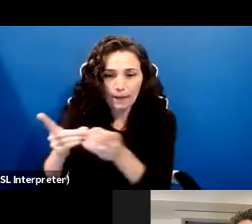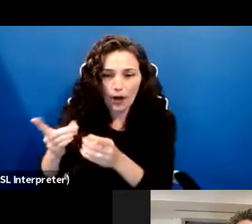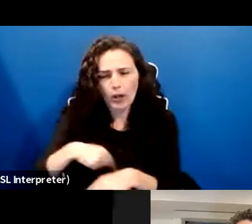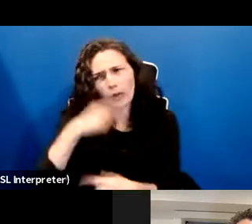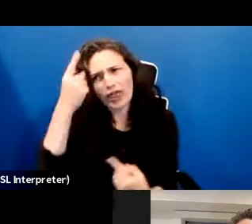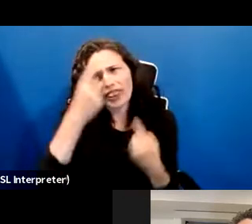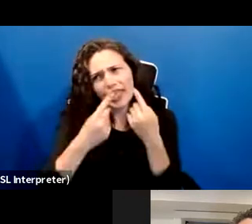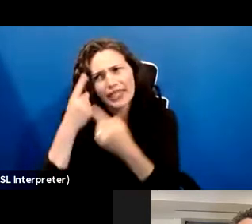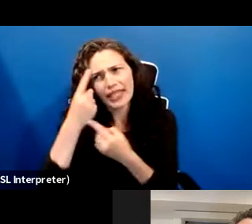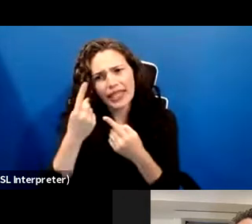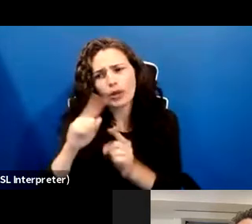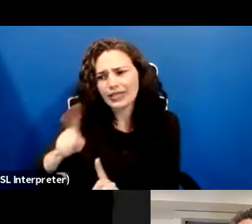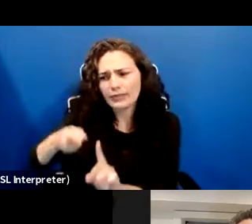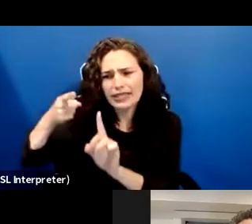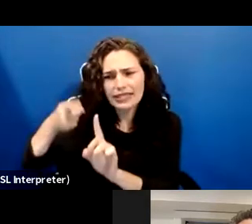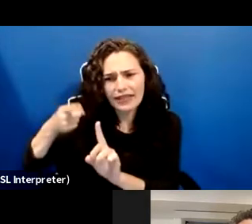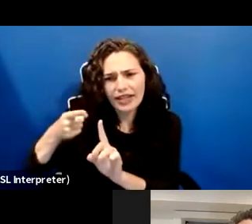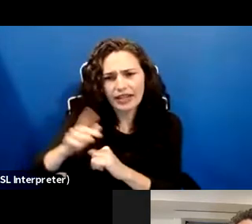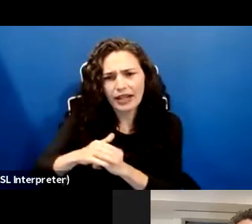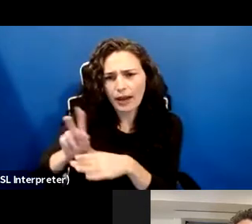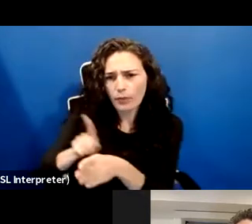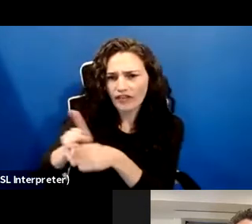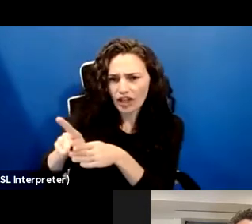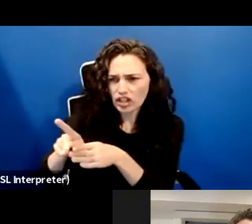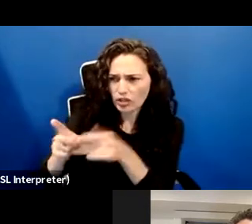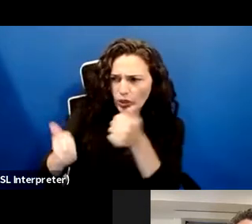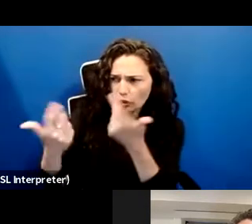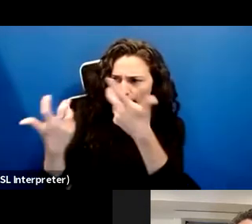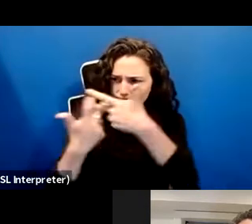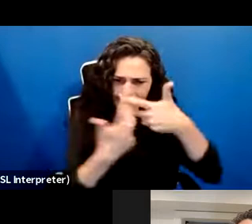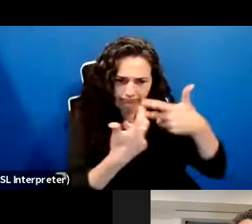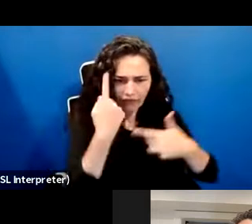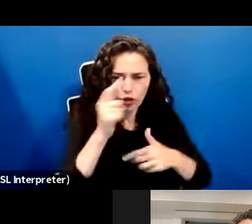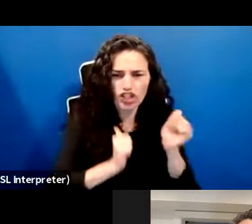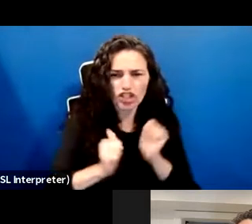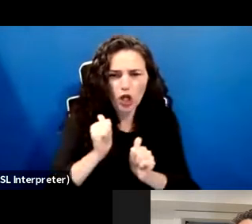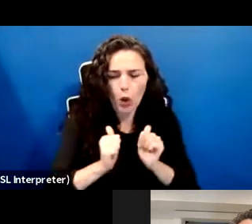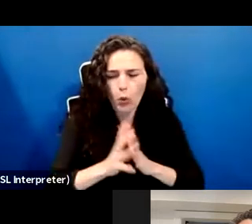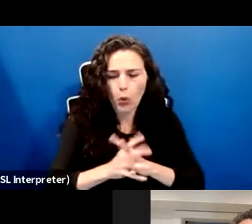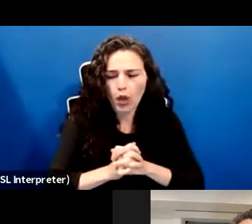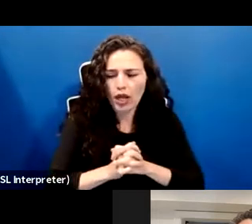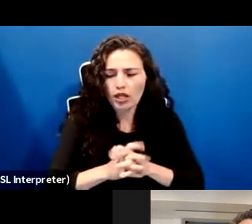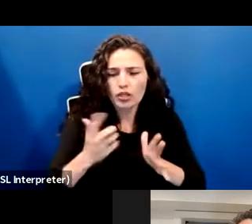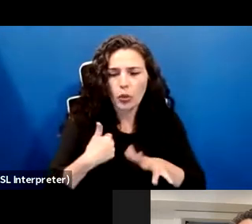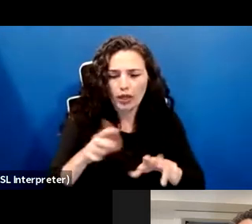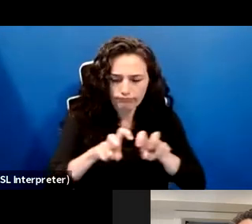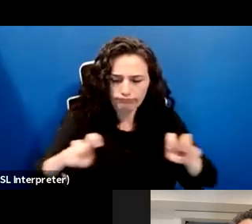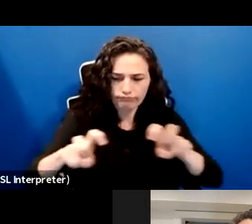that their specific profession will be right for the show. And we sat in front of them and basically